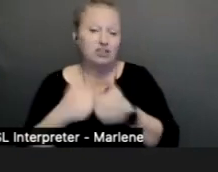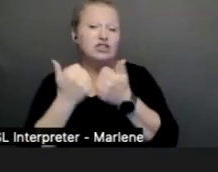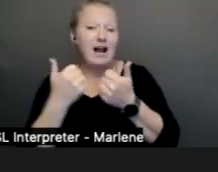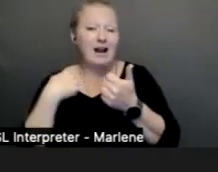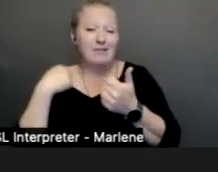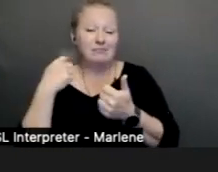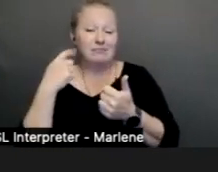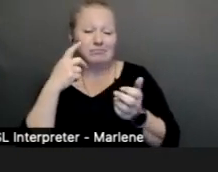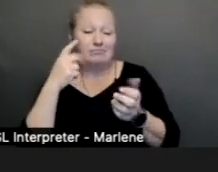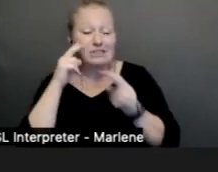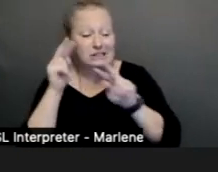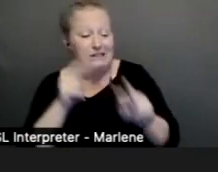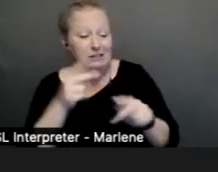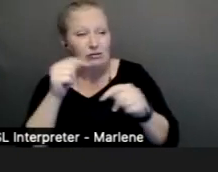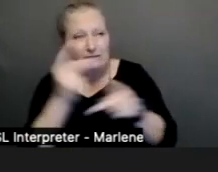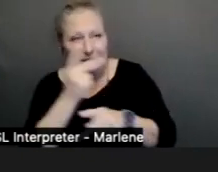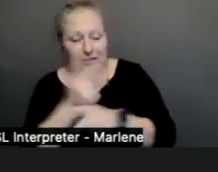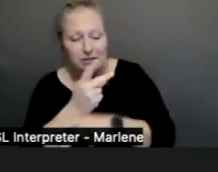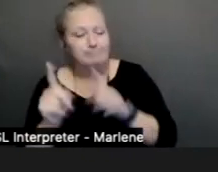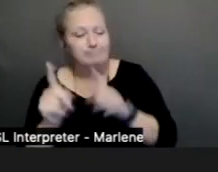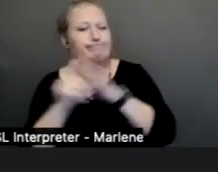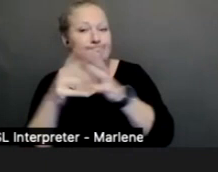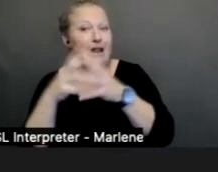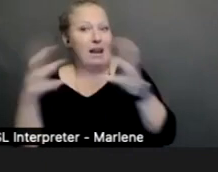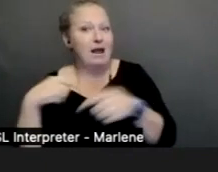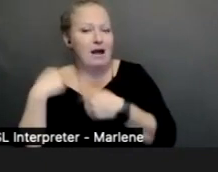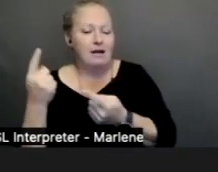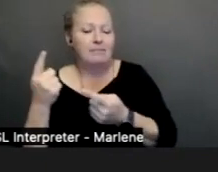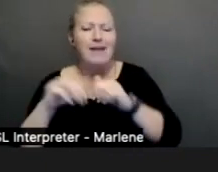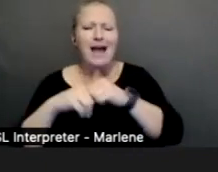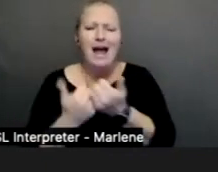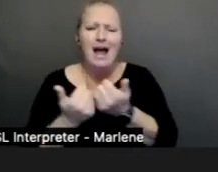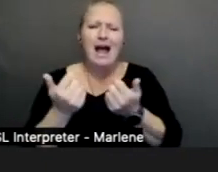we need to try to figure out I know, that's come up a lot, is how do we it's a good thing